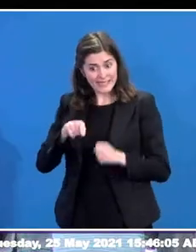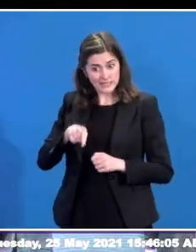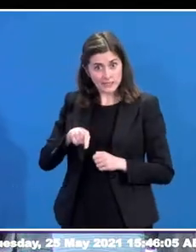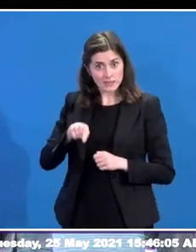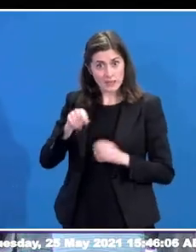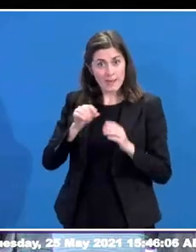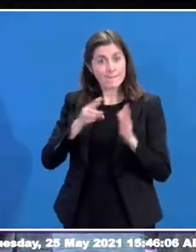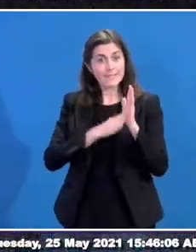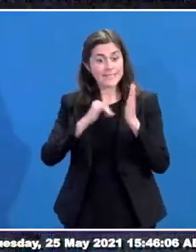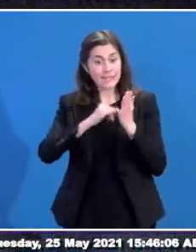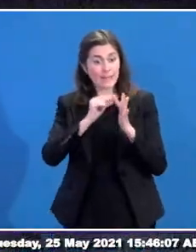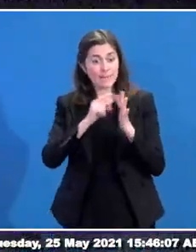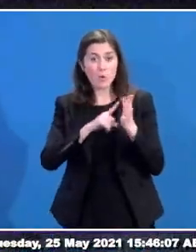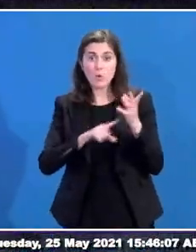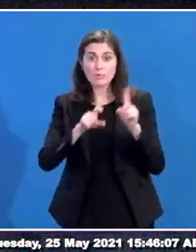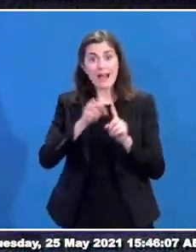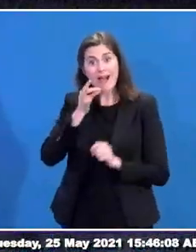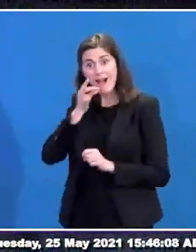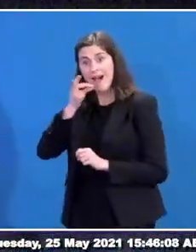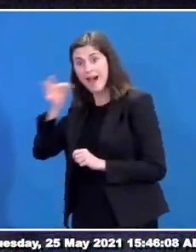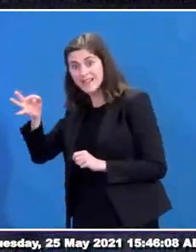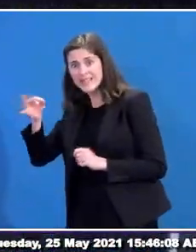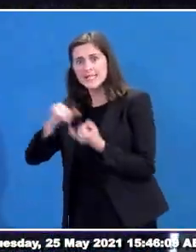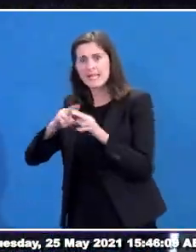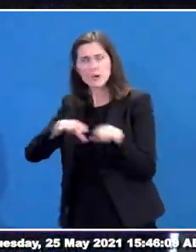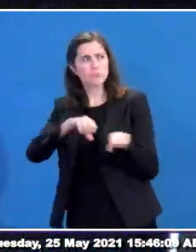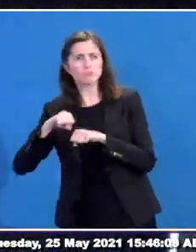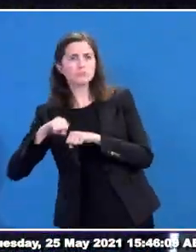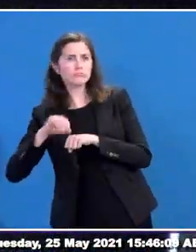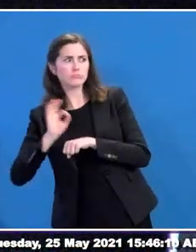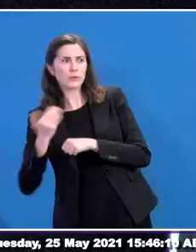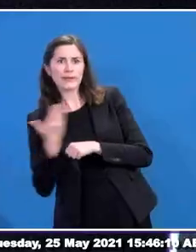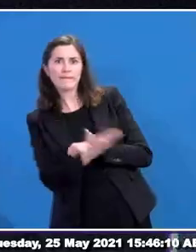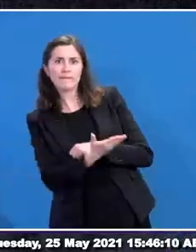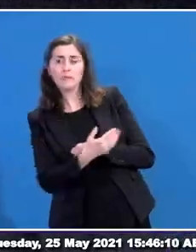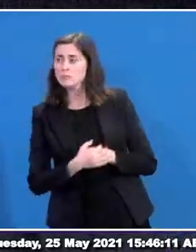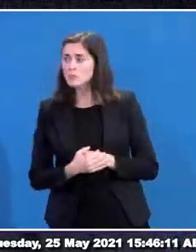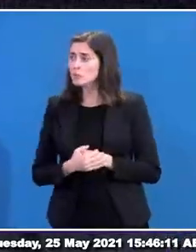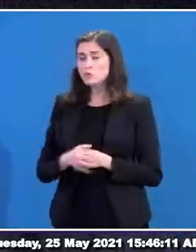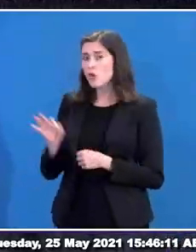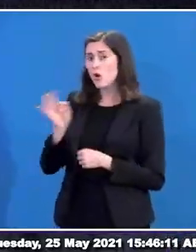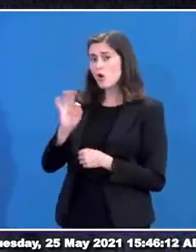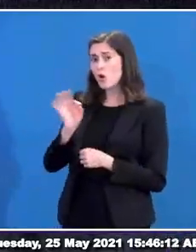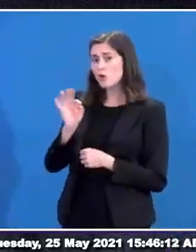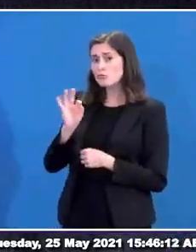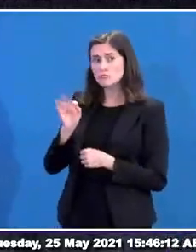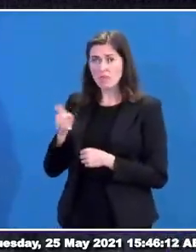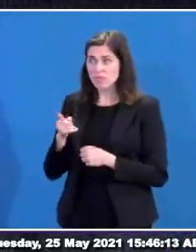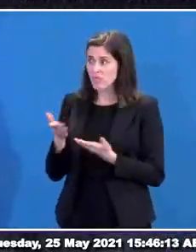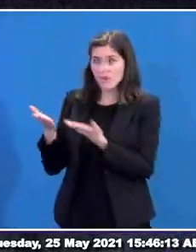Yes. MS PIAUD: Not that I'm aware of, no. Did they seek to hinder your investigations in any way? No.